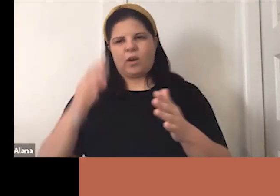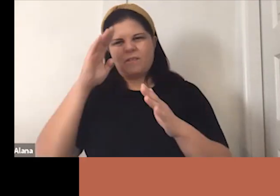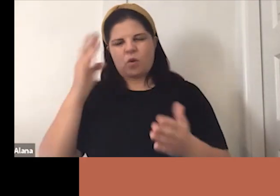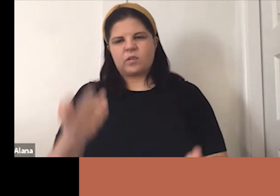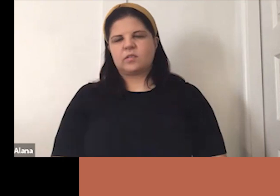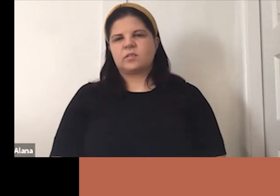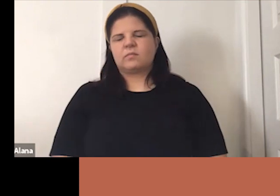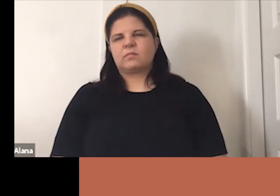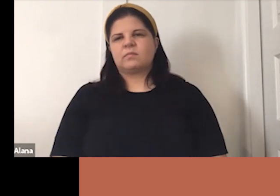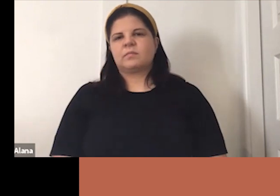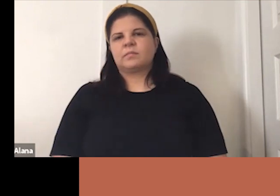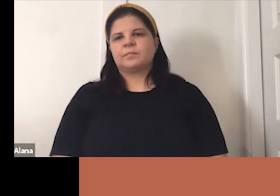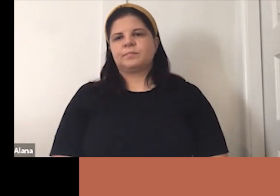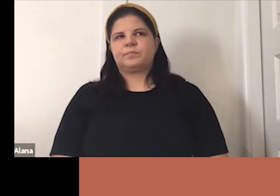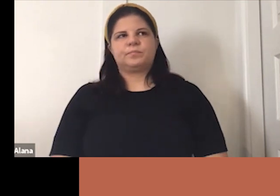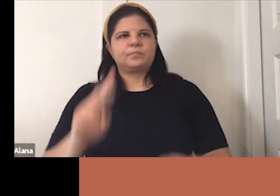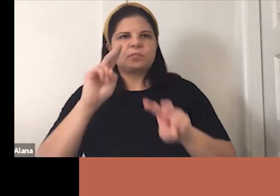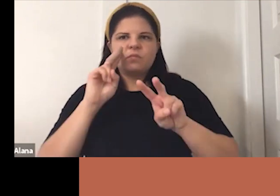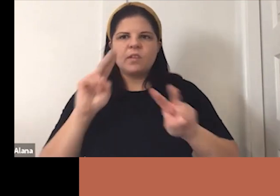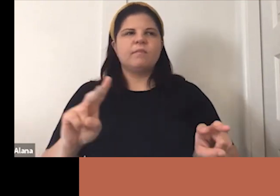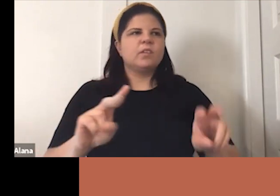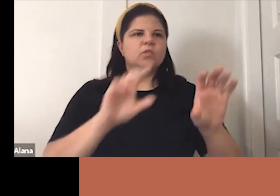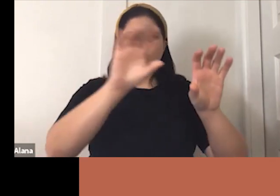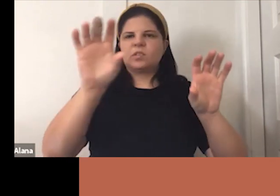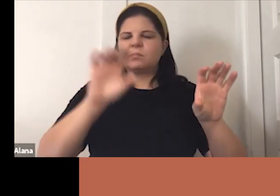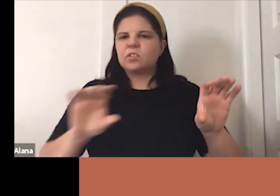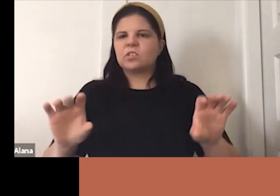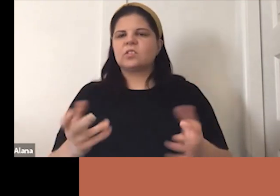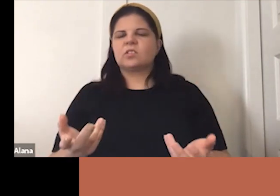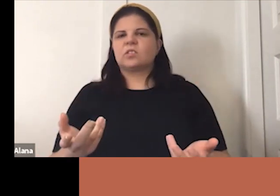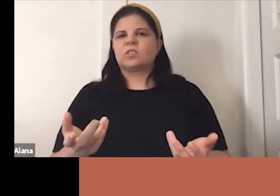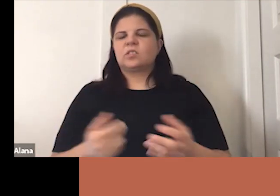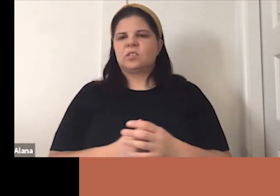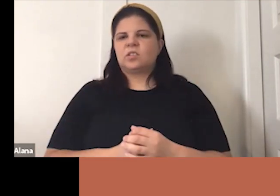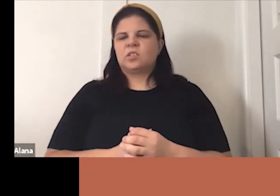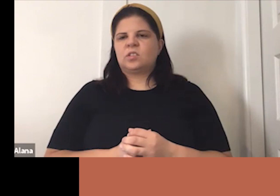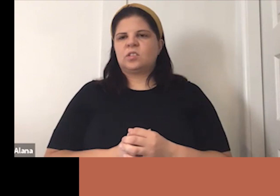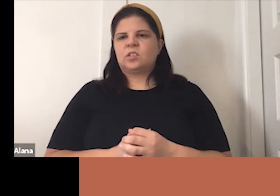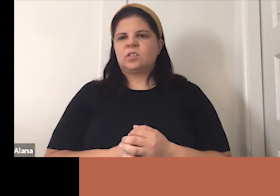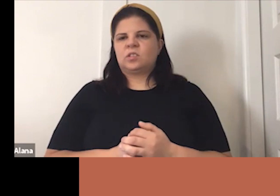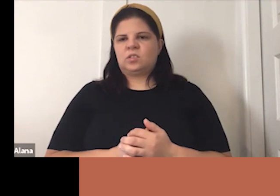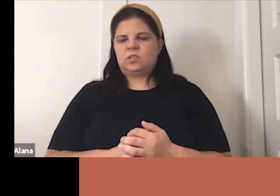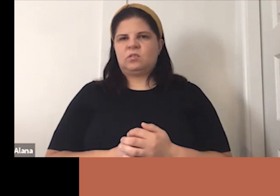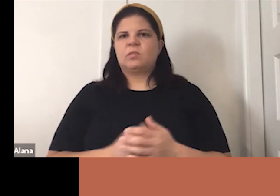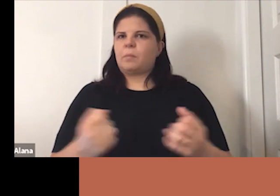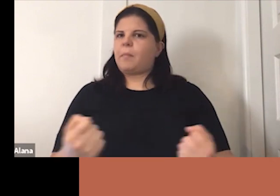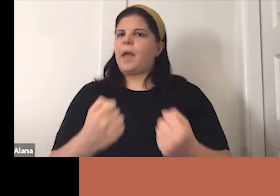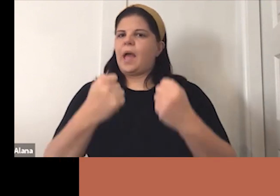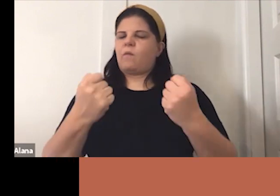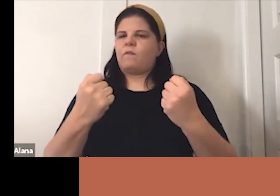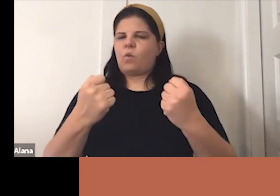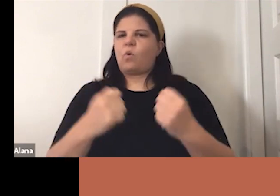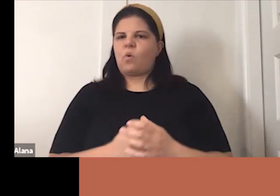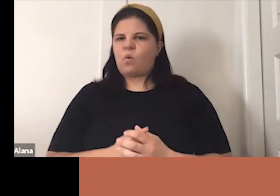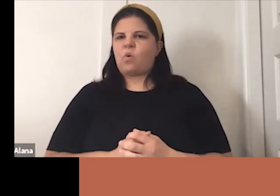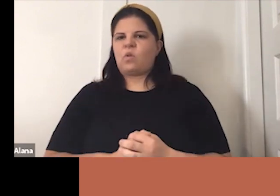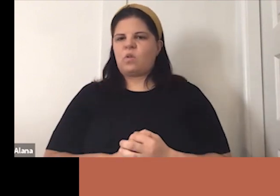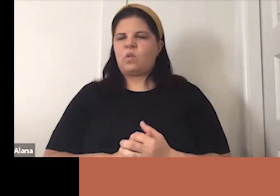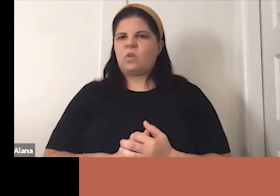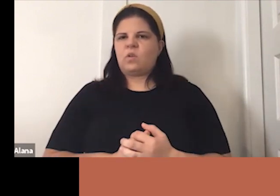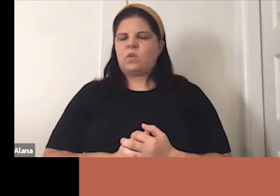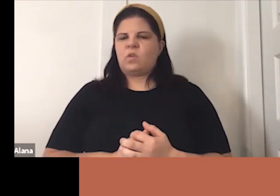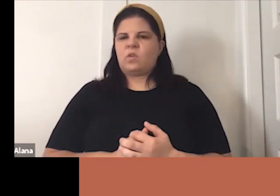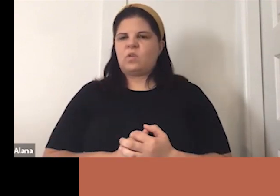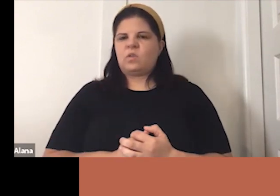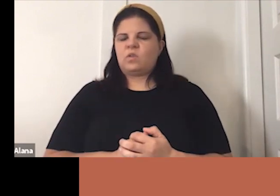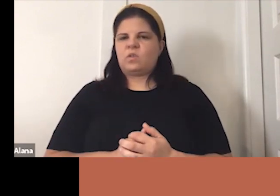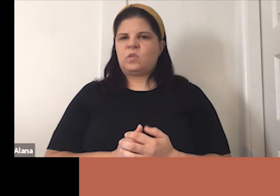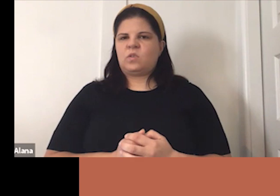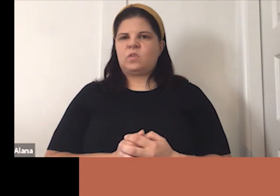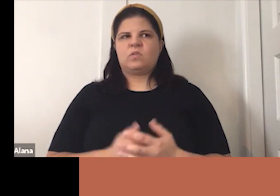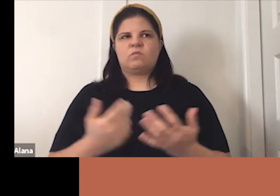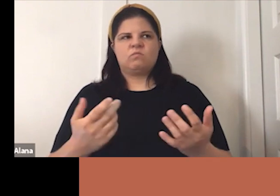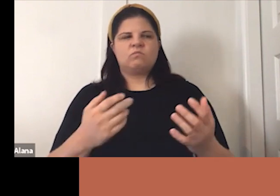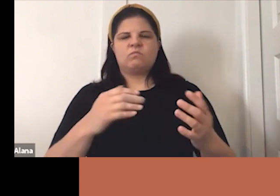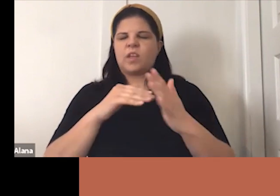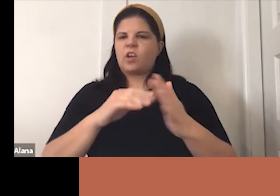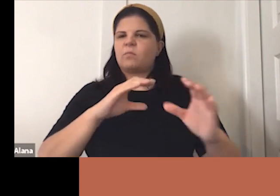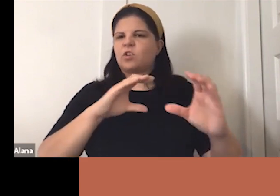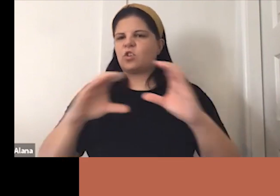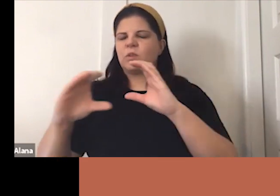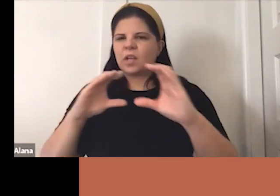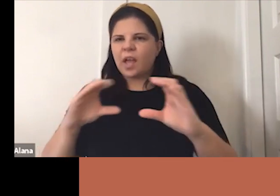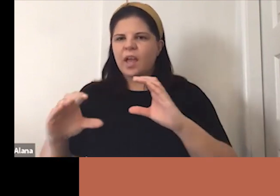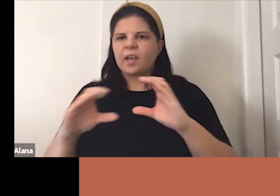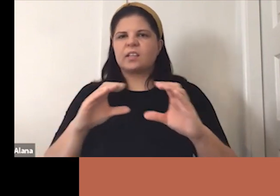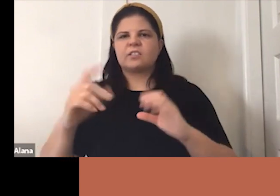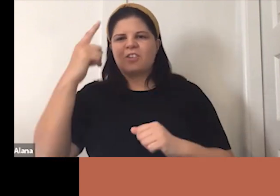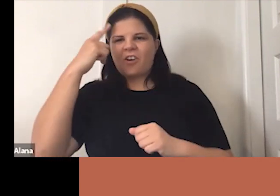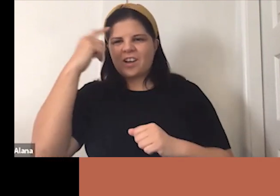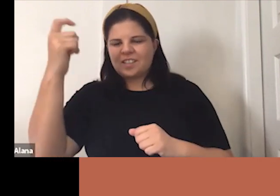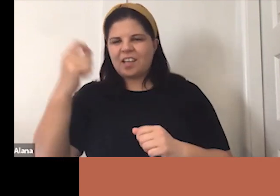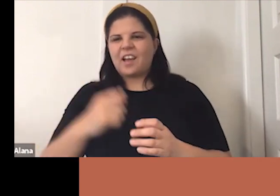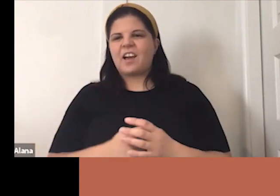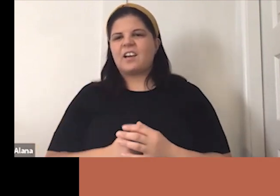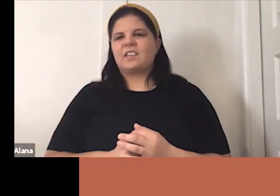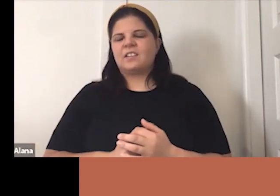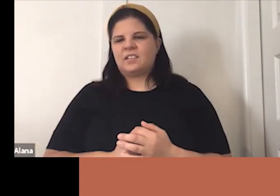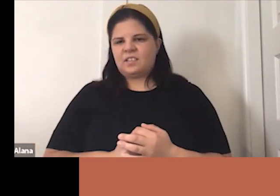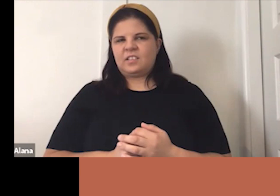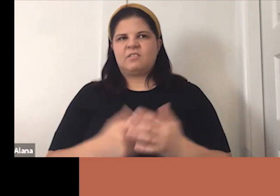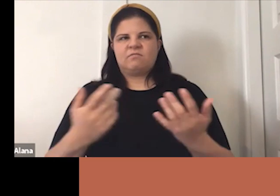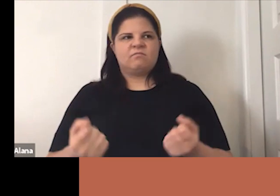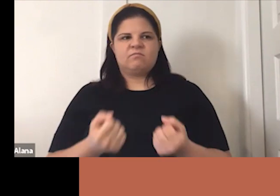The visual images that were particularly powerful for getting - communicating the idea of effort